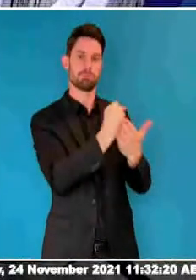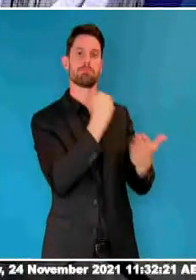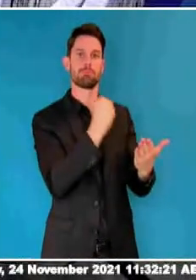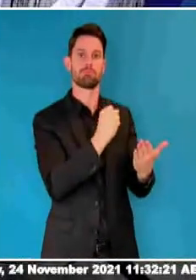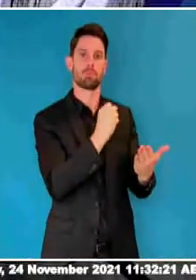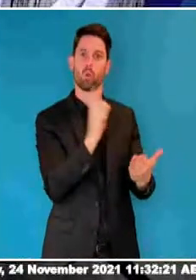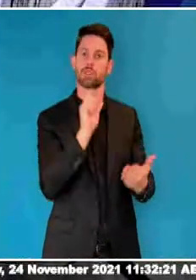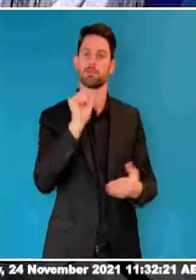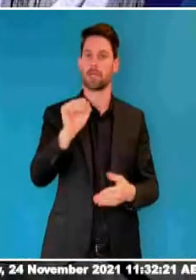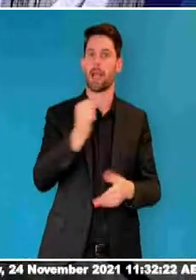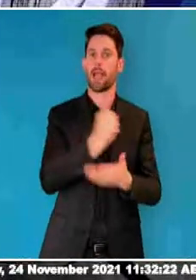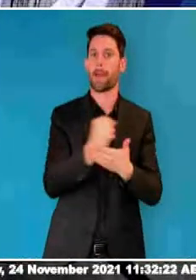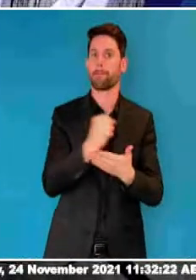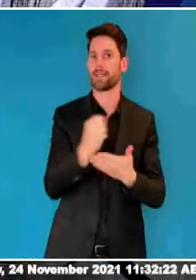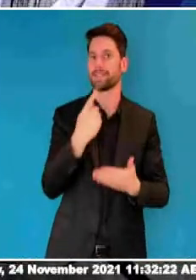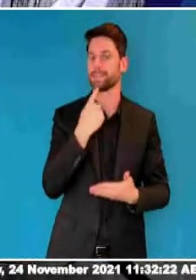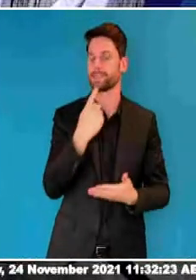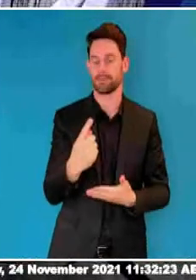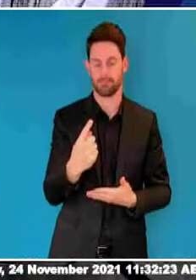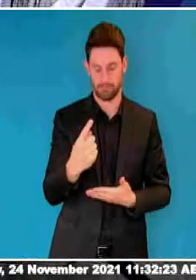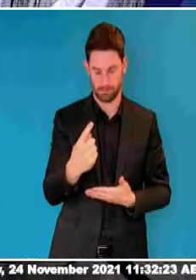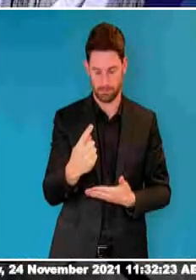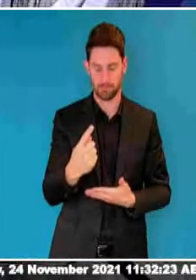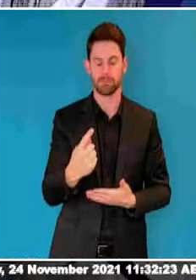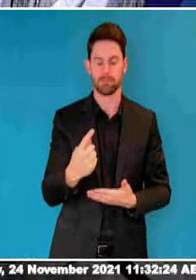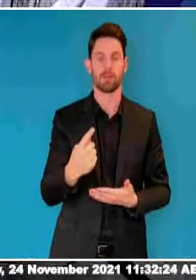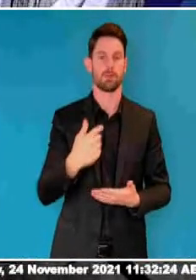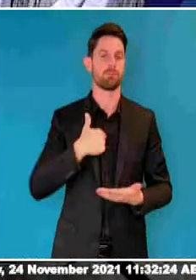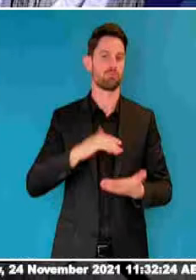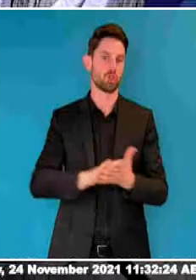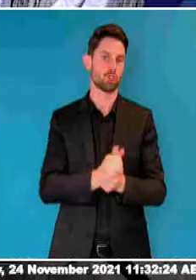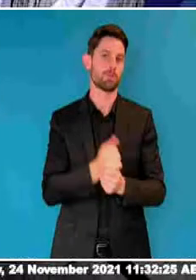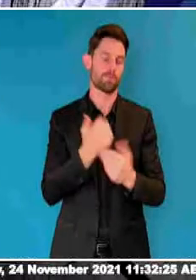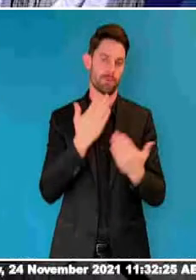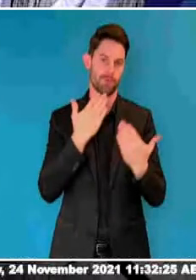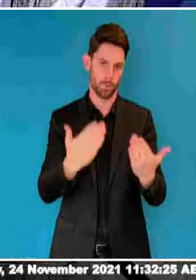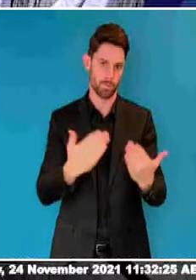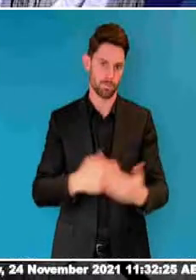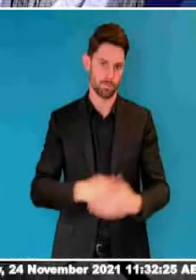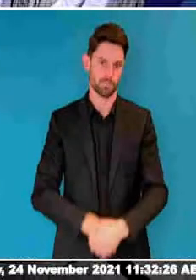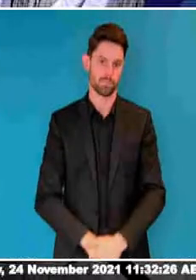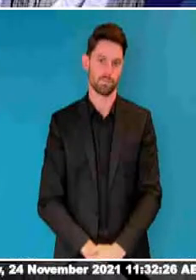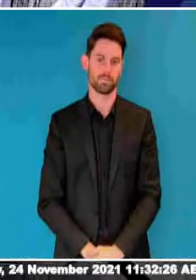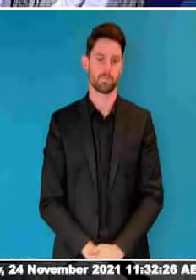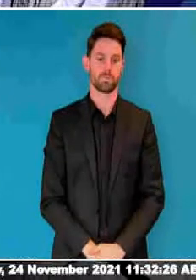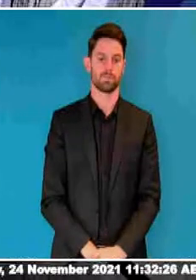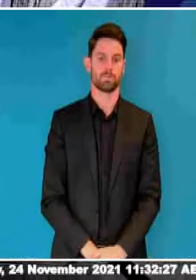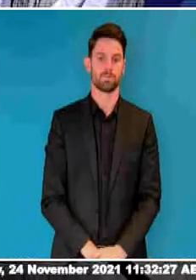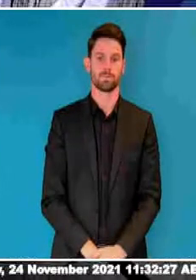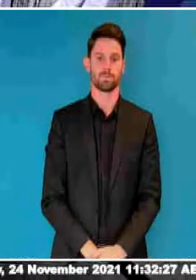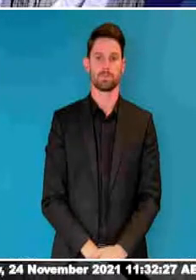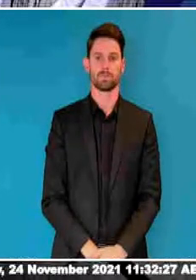All the documents are here and I will initial and date them.